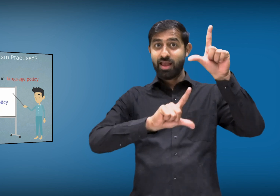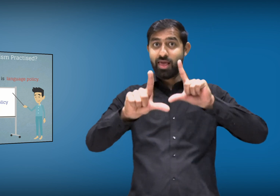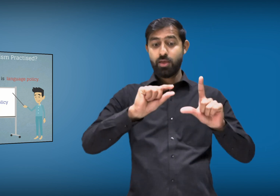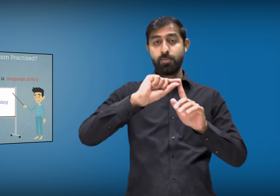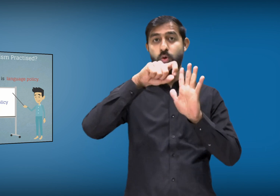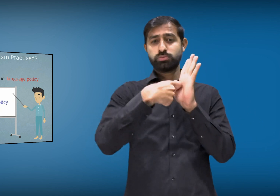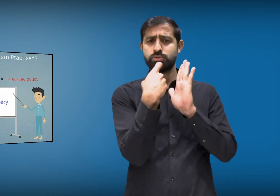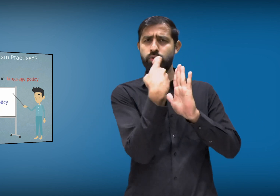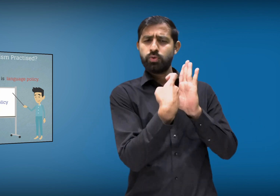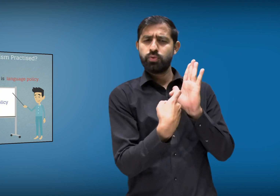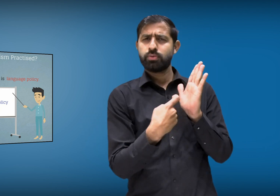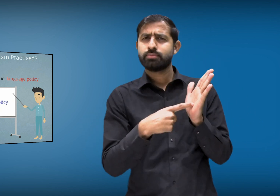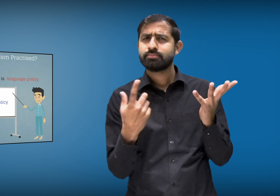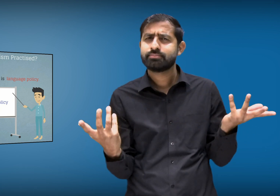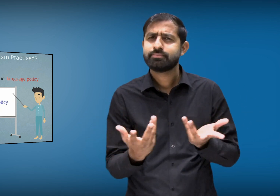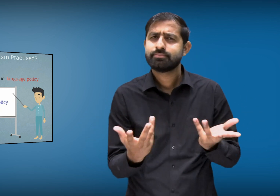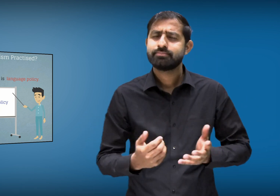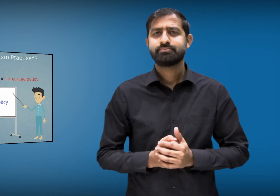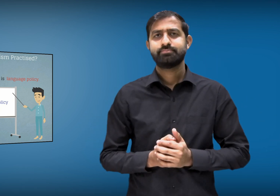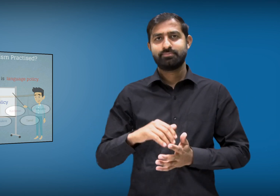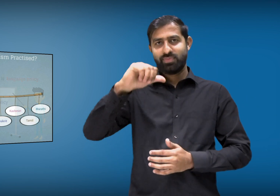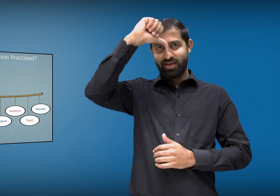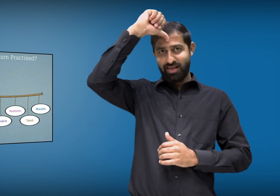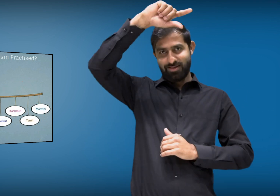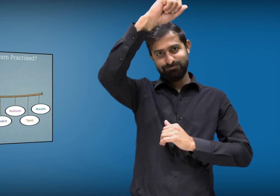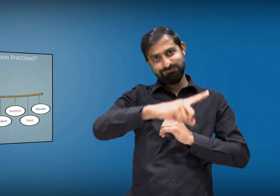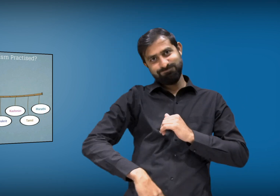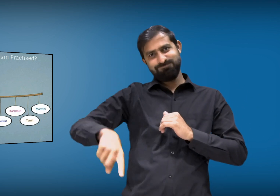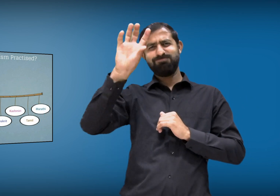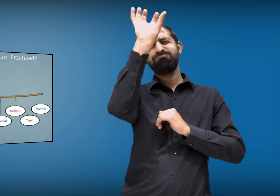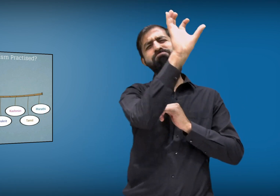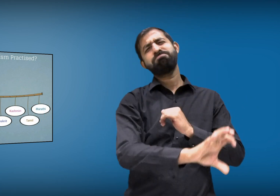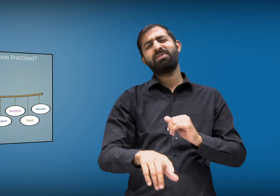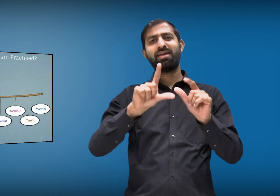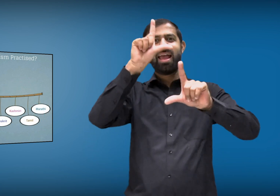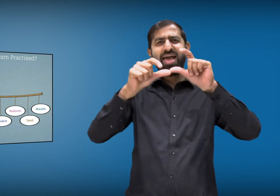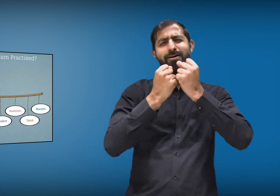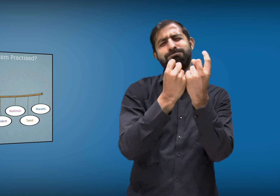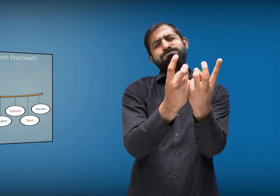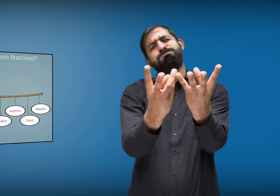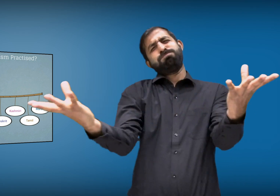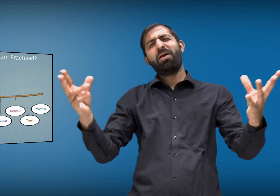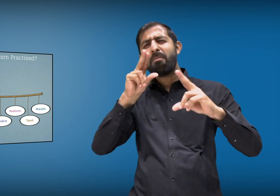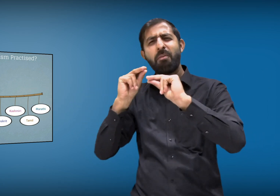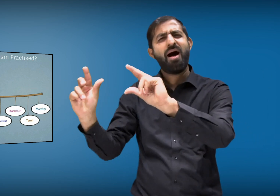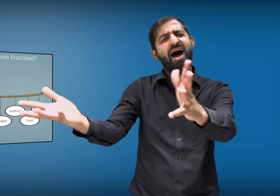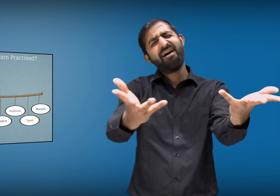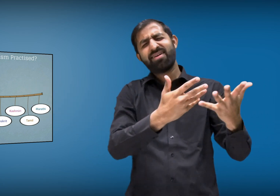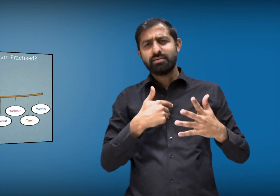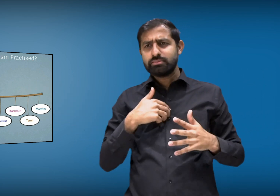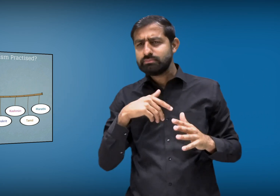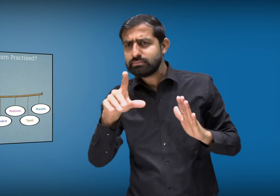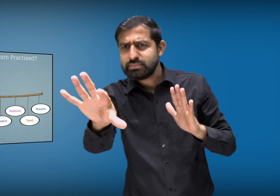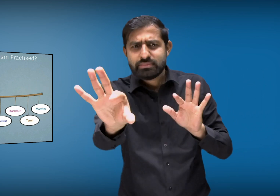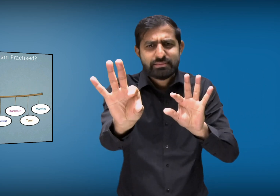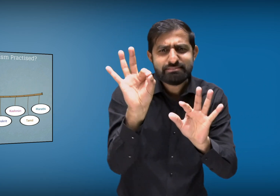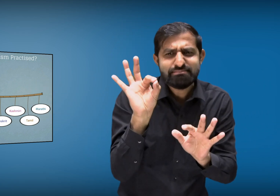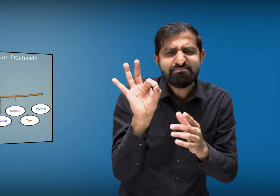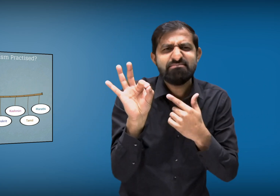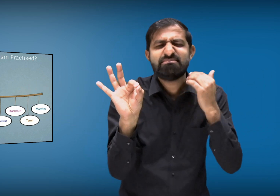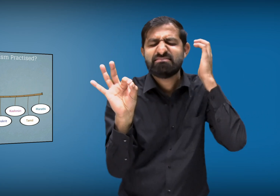What is language policy? In India, we have many states and many spoken languages.